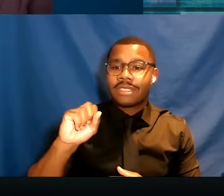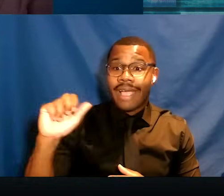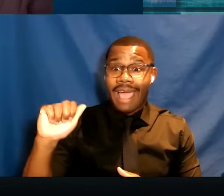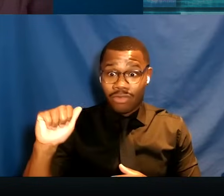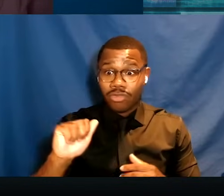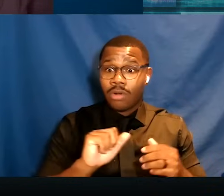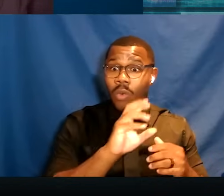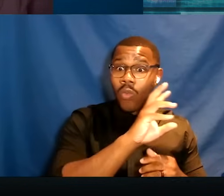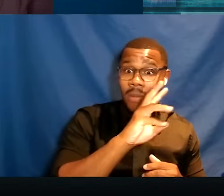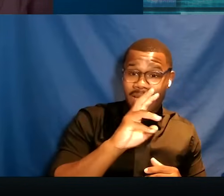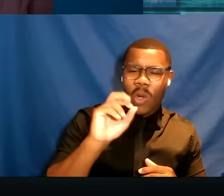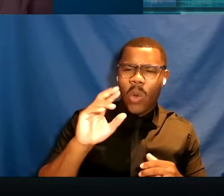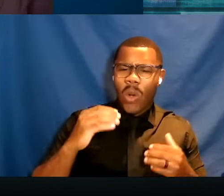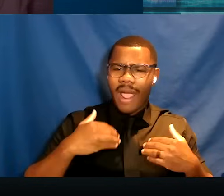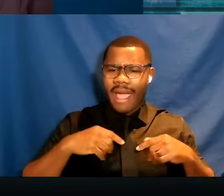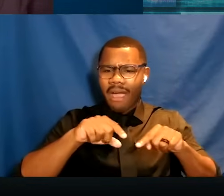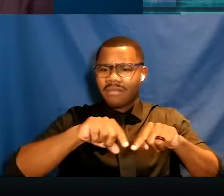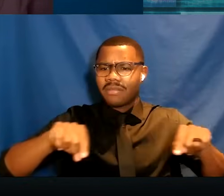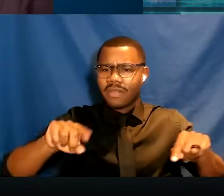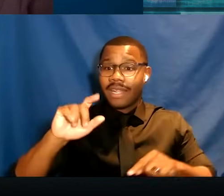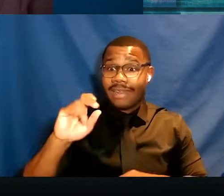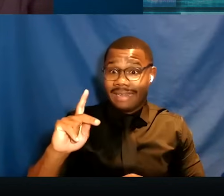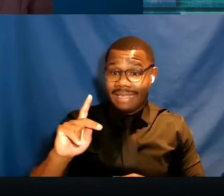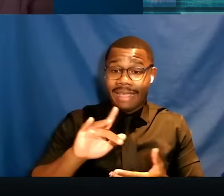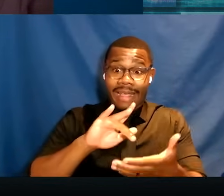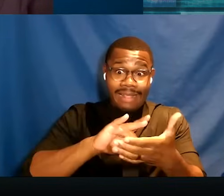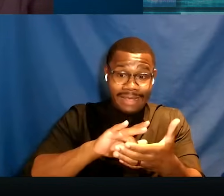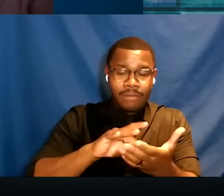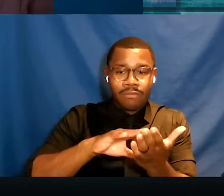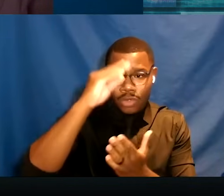the 2023 TV Theatrical Streaming Contract. Do it now. Thank you.